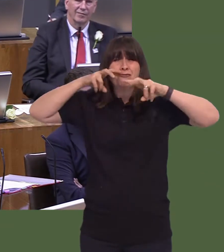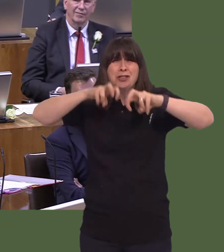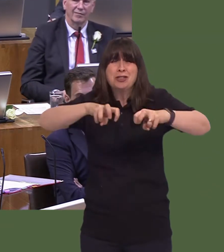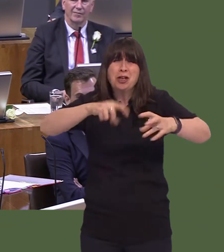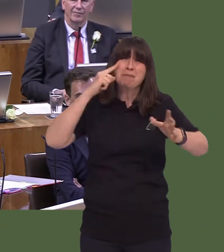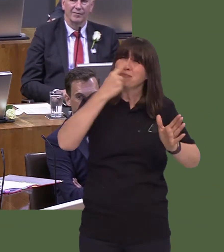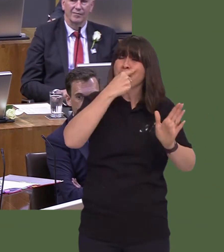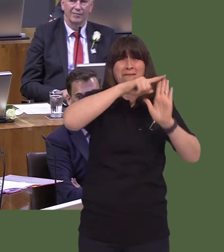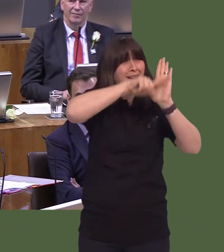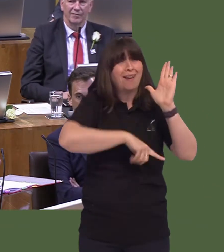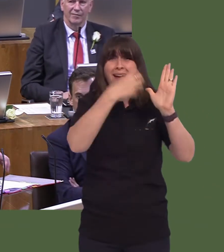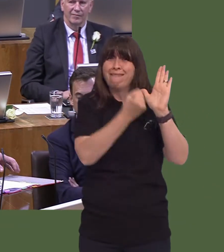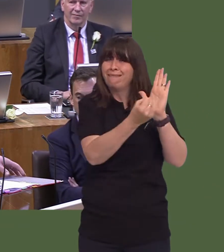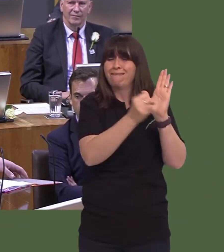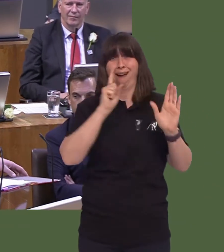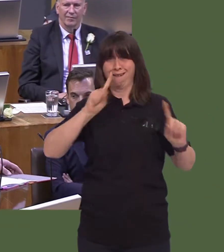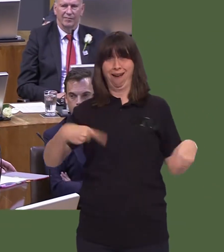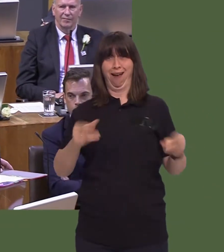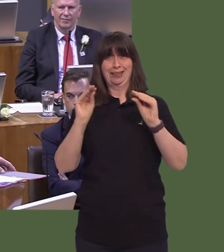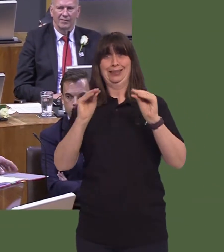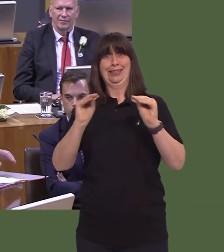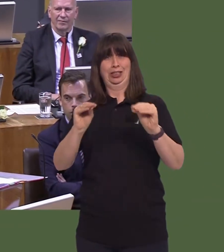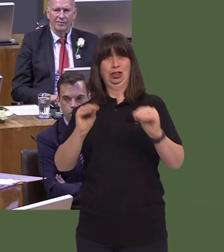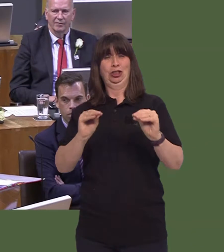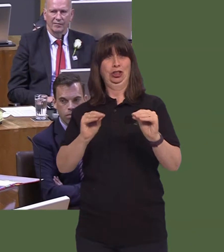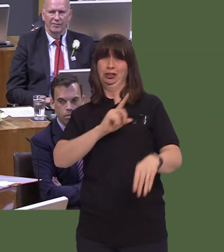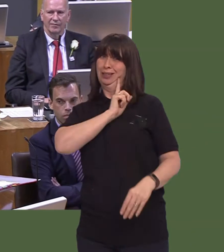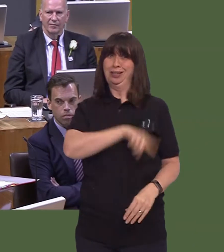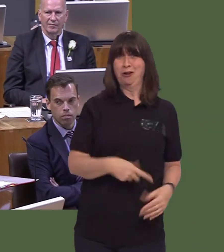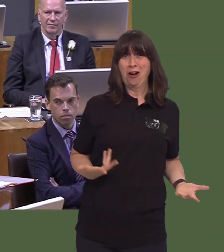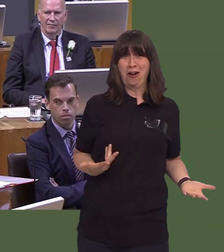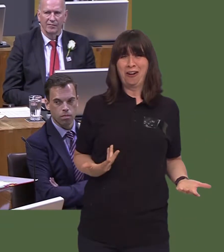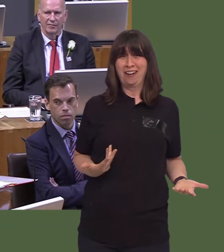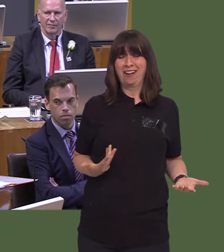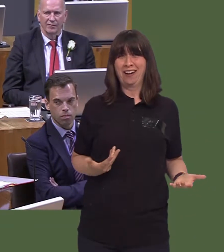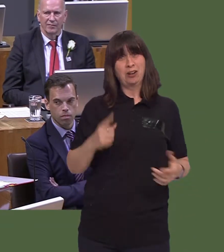If he is really saying that the point of teaching young people, through the Welsh bac, information